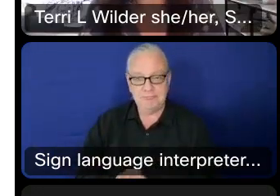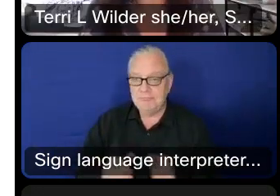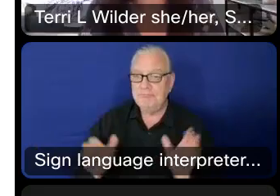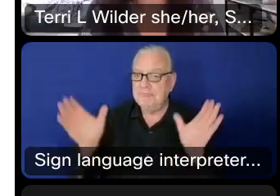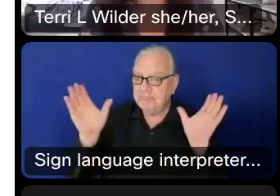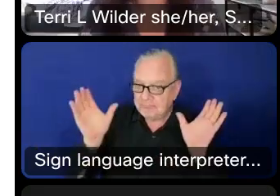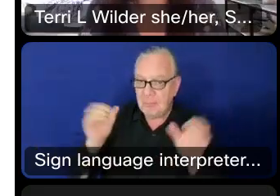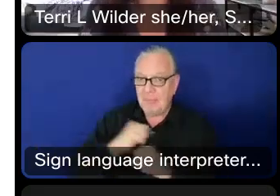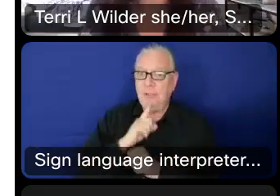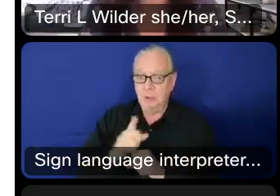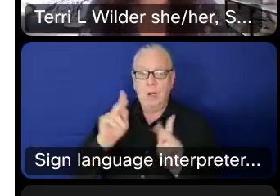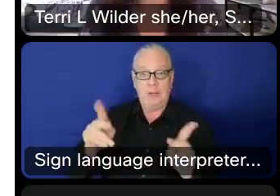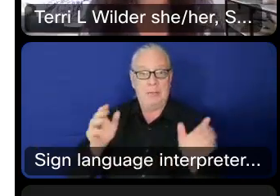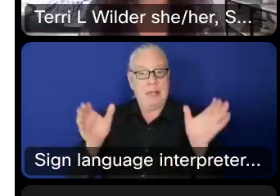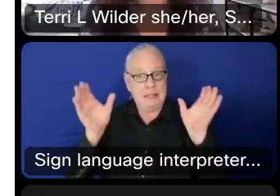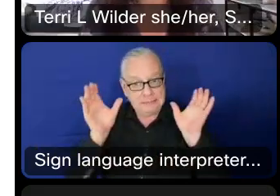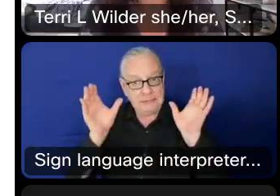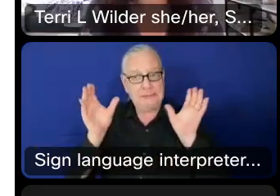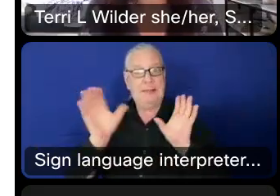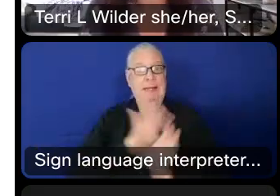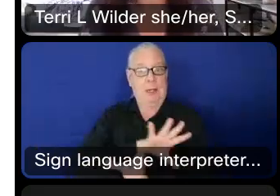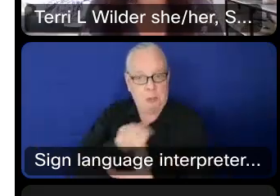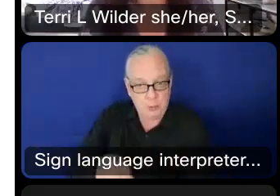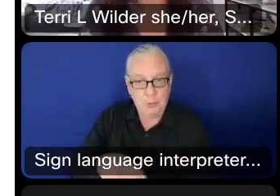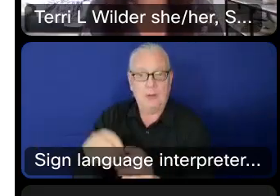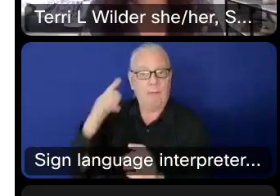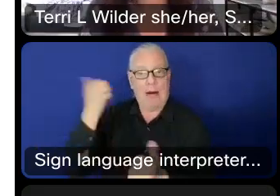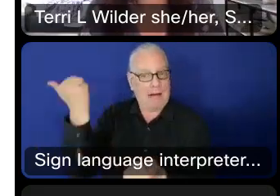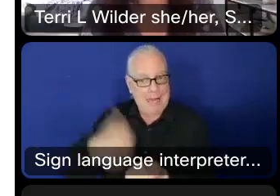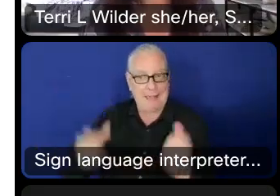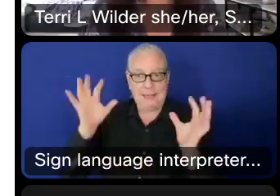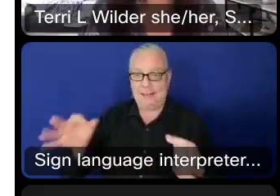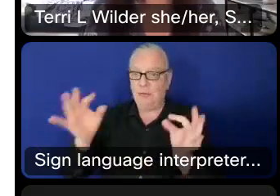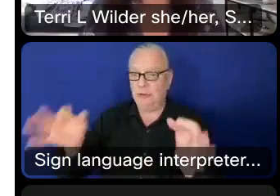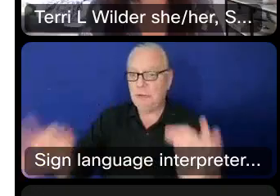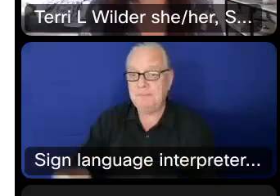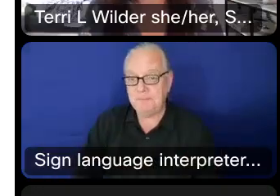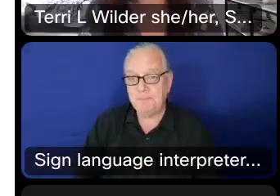included in any conversations. I've already mentioned the NIAID